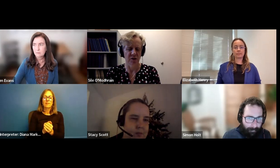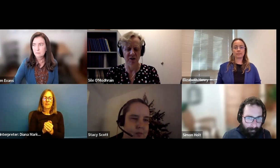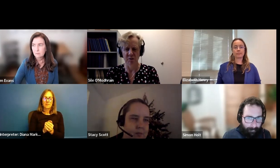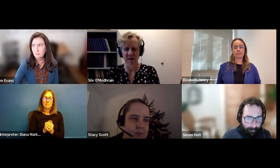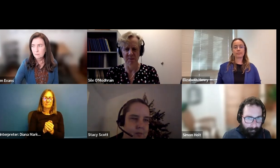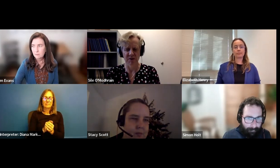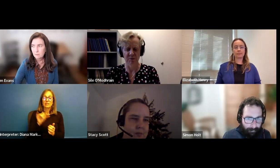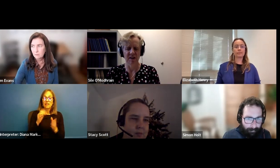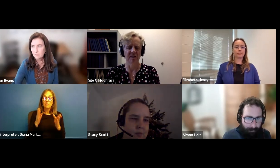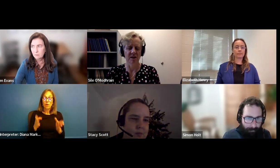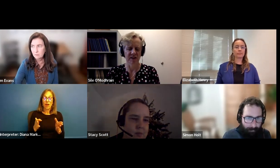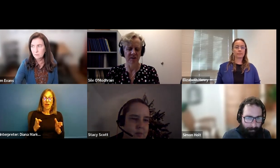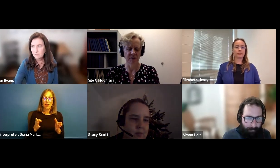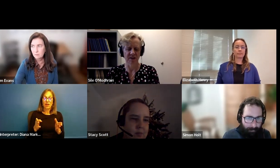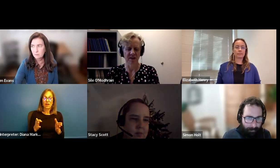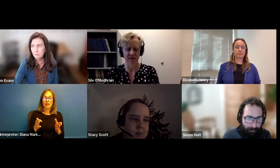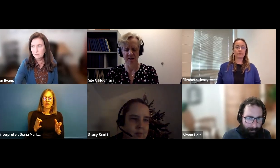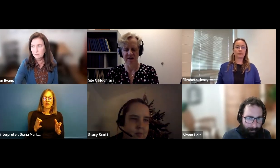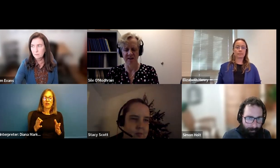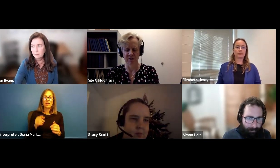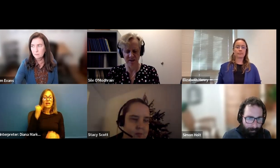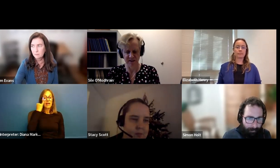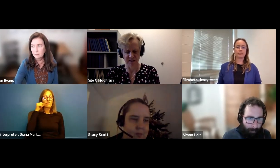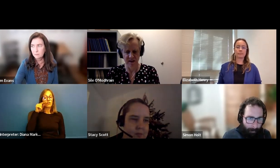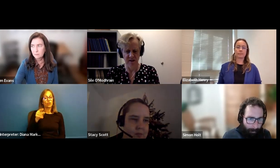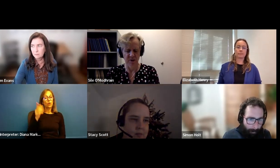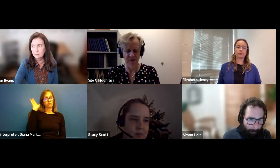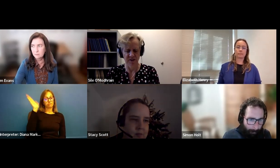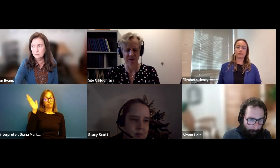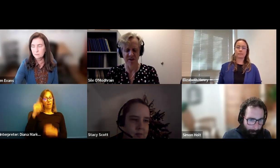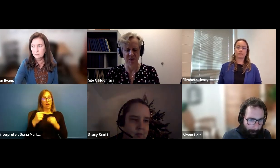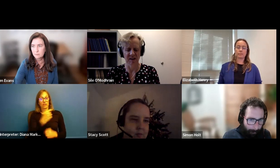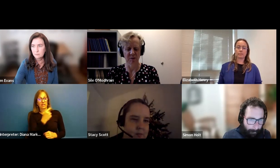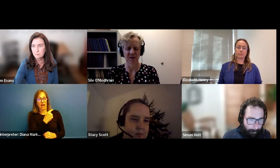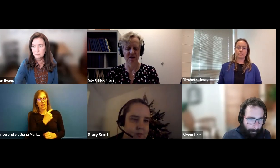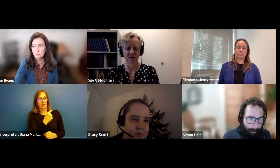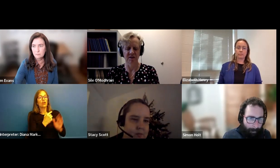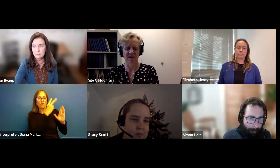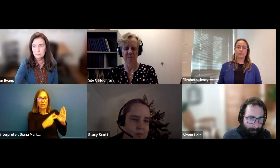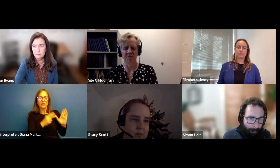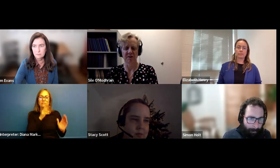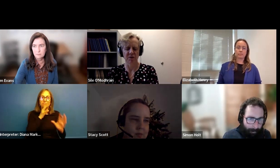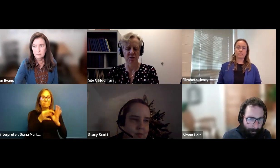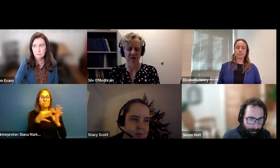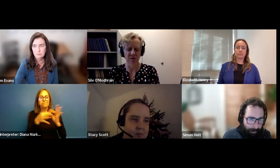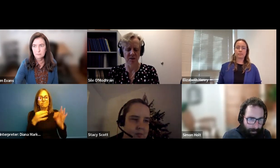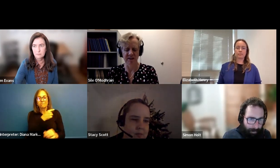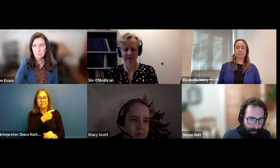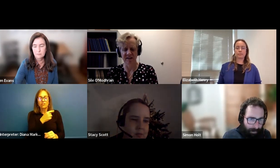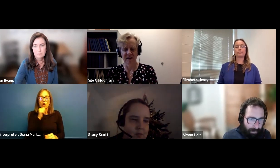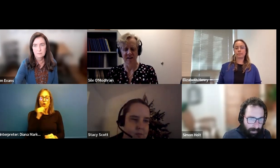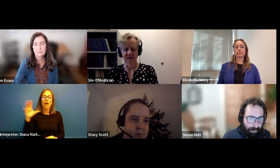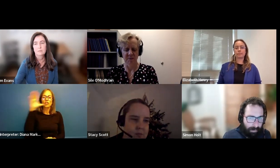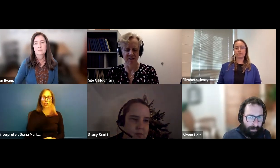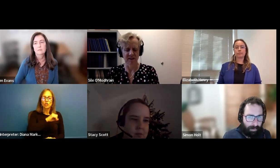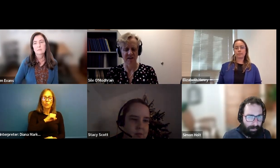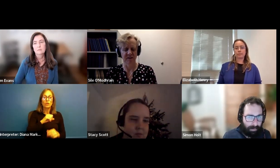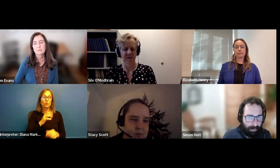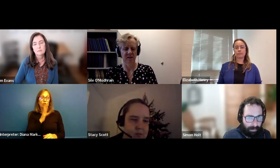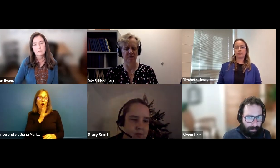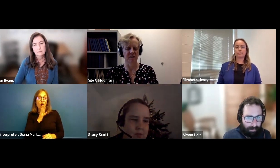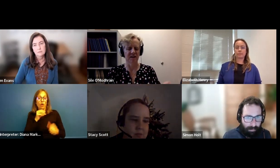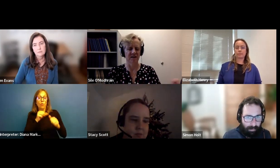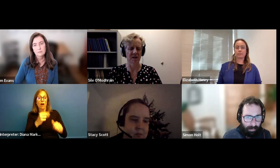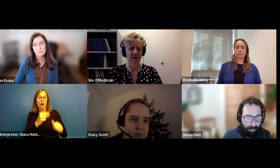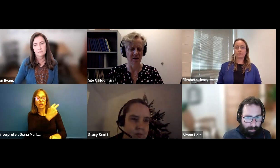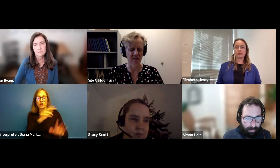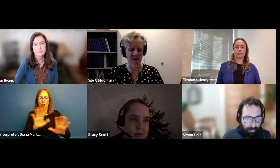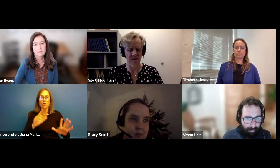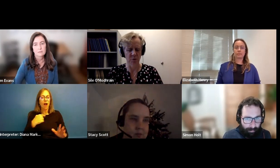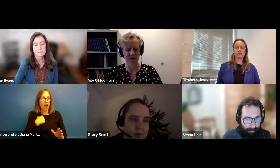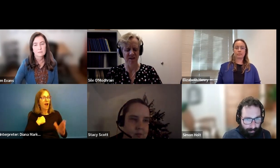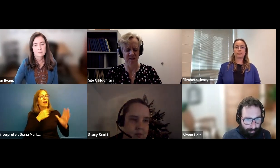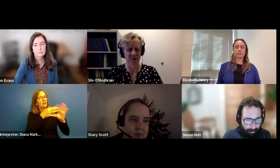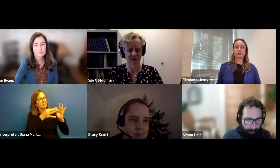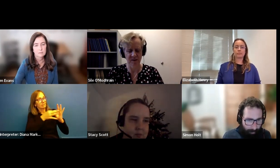Sile O'Modhrain: mit ctl, and try to remember to read the content of your slide, or at least summarize it rather than just assuming that everybody's going to consume it while you're talking to the slide. So that's another very easy way that you can make the core successful. One